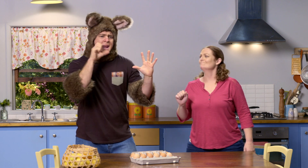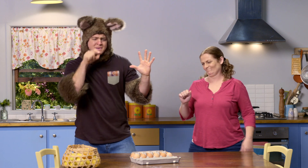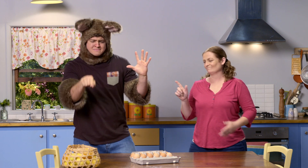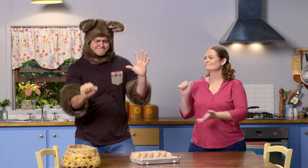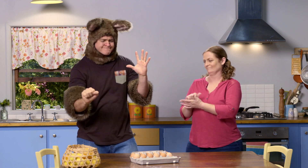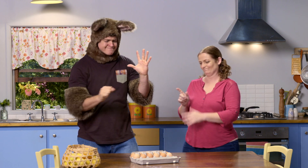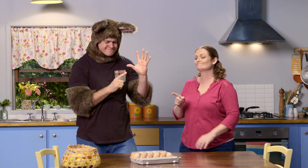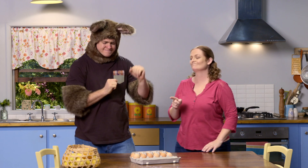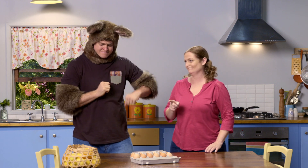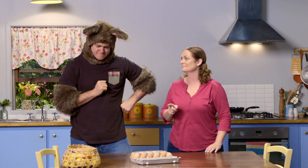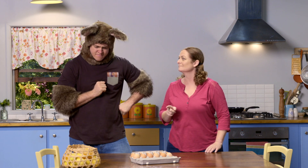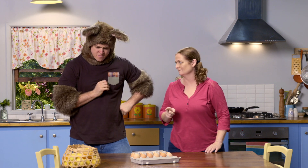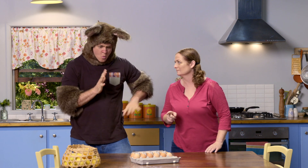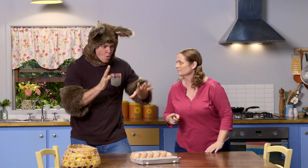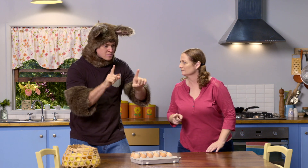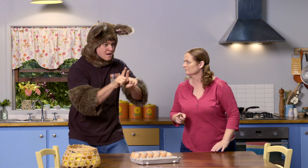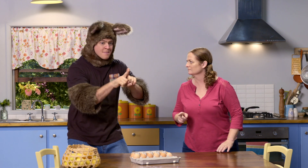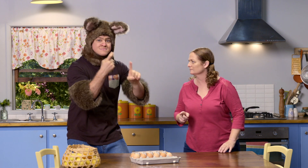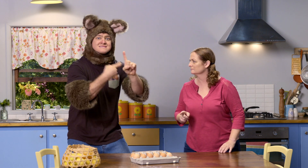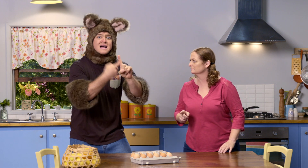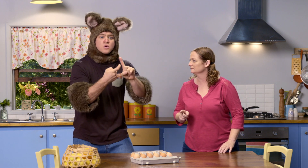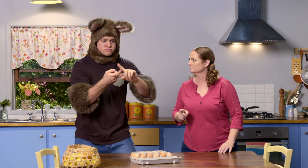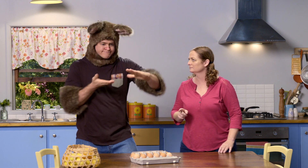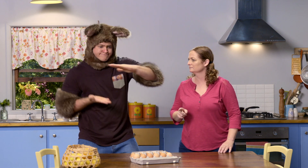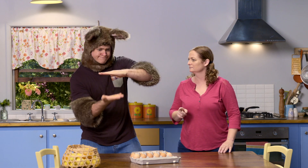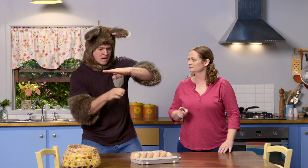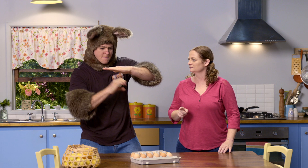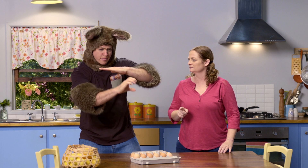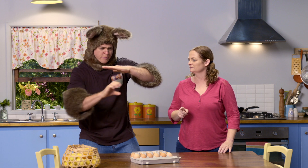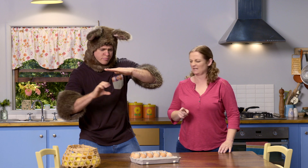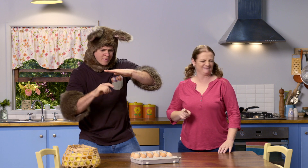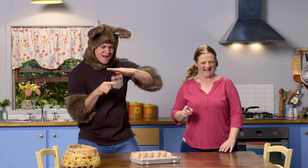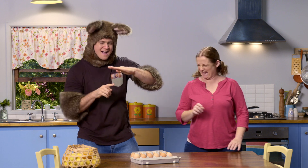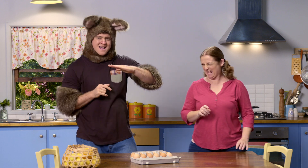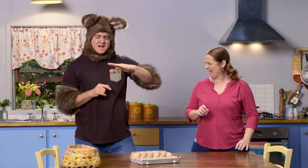Hmm. Or maybe they're like potatoes and grow under the ground.